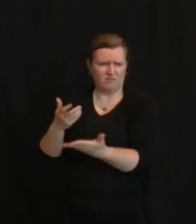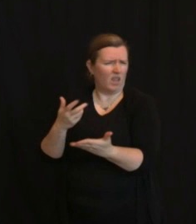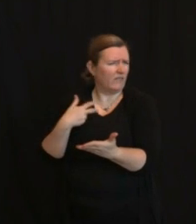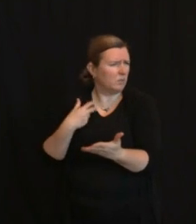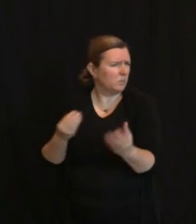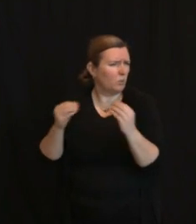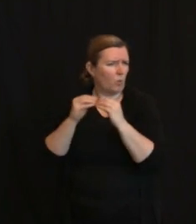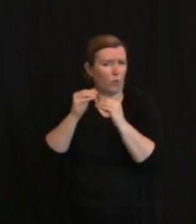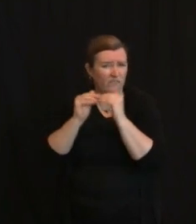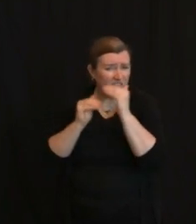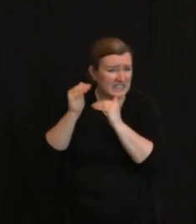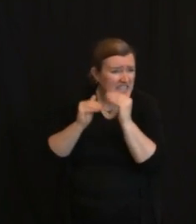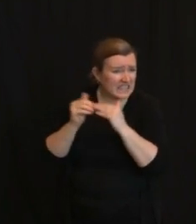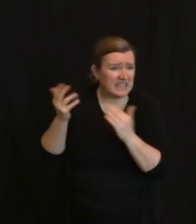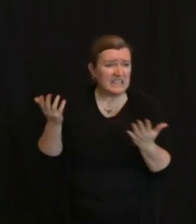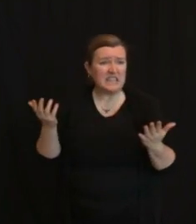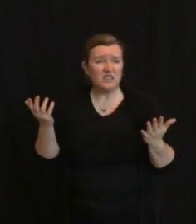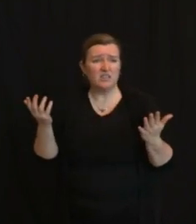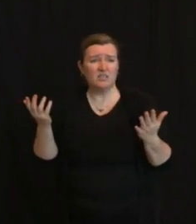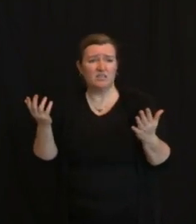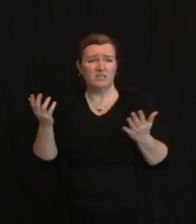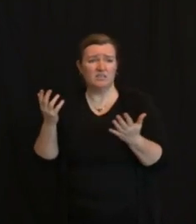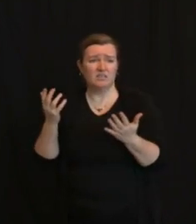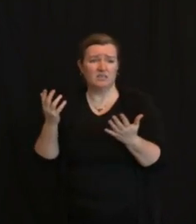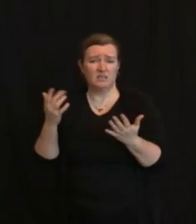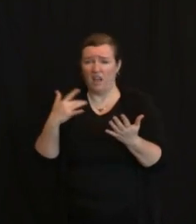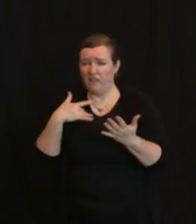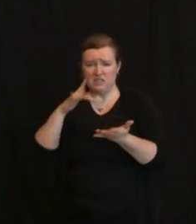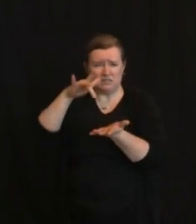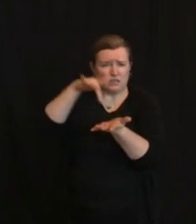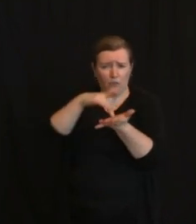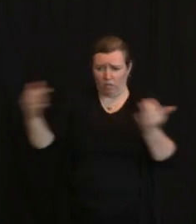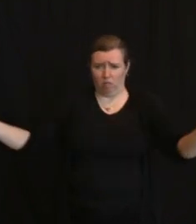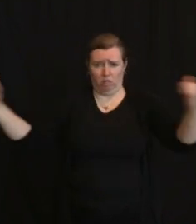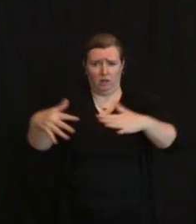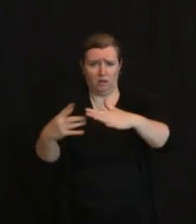HOME, ISOLATE WITH THEIR FAMILIES, AT WHAT POINT WILL